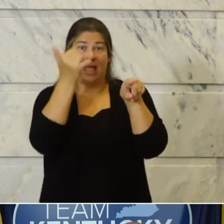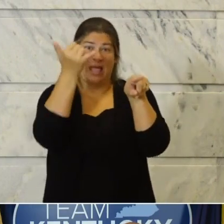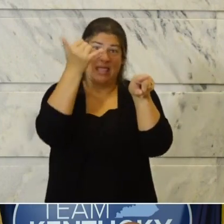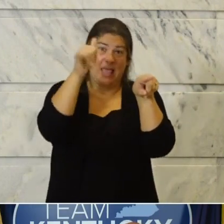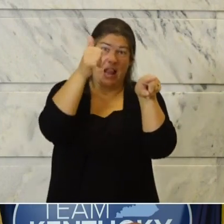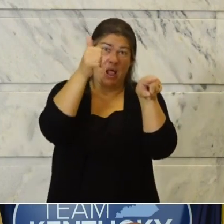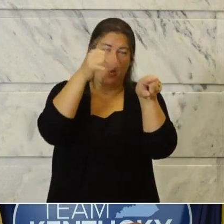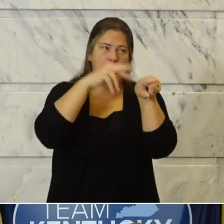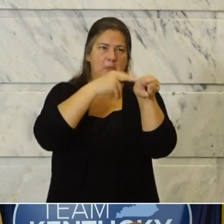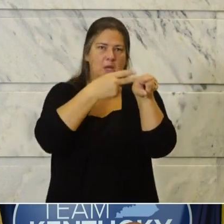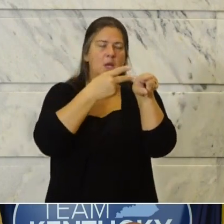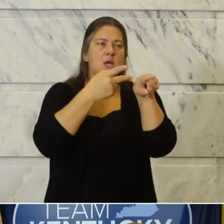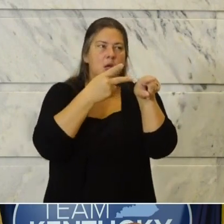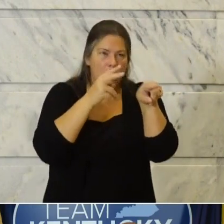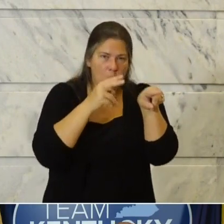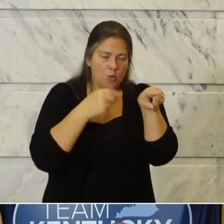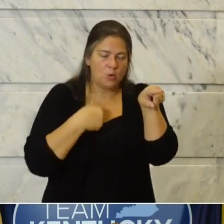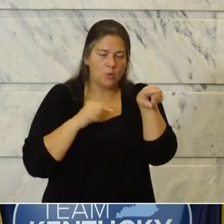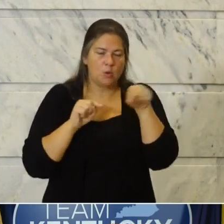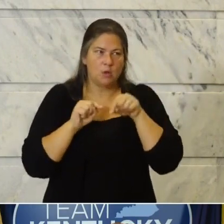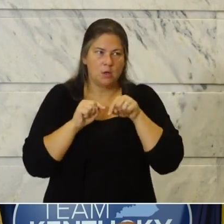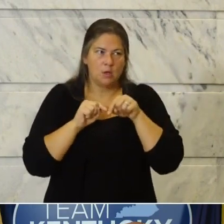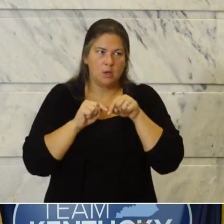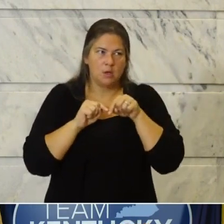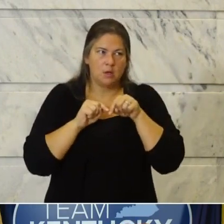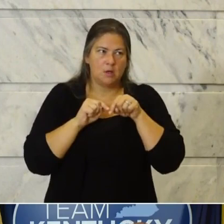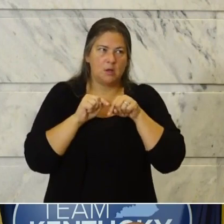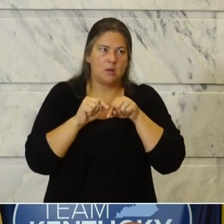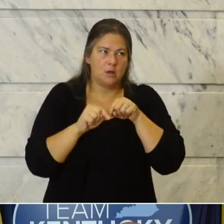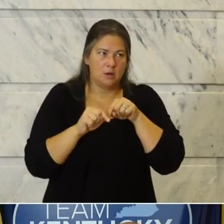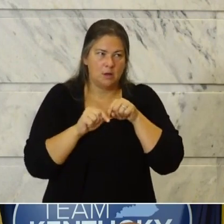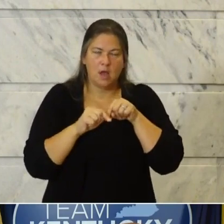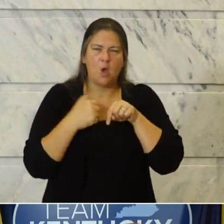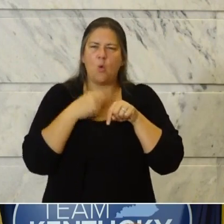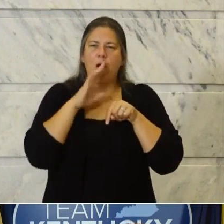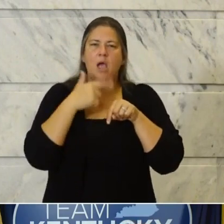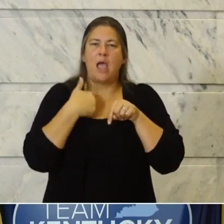and forth between in person, out in person, in person, out in person. So